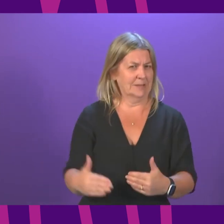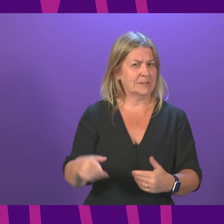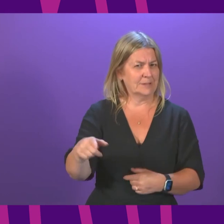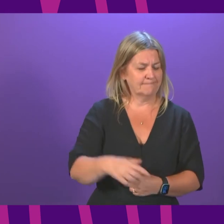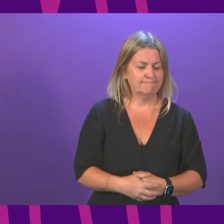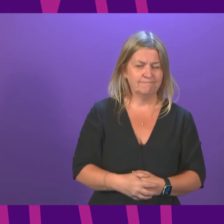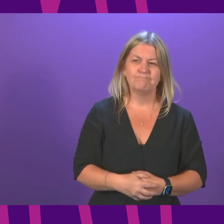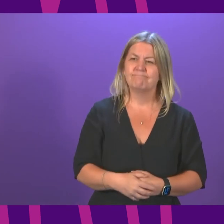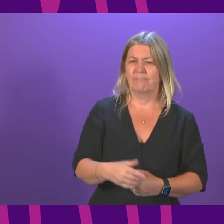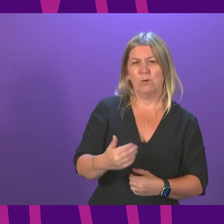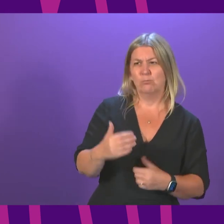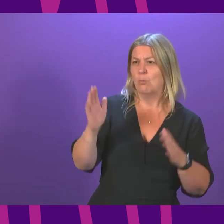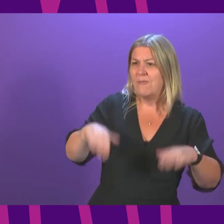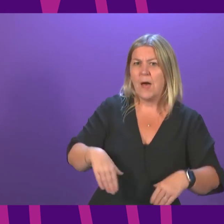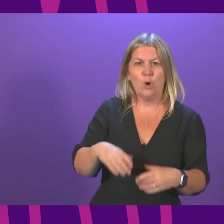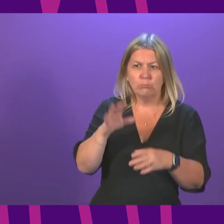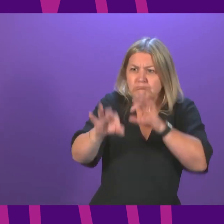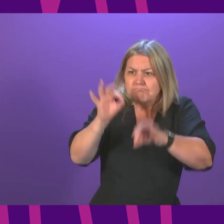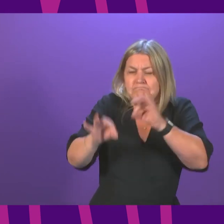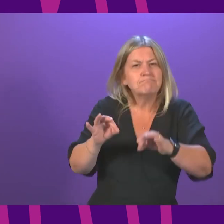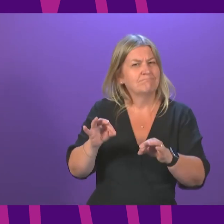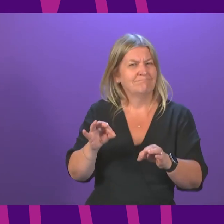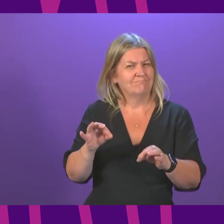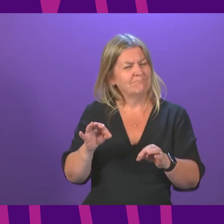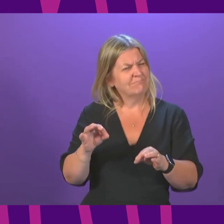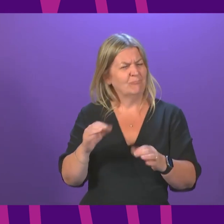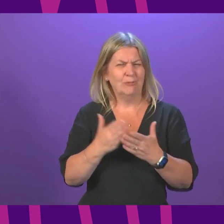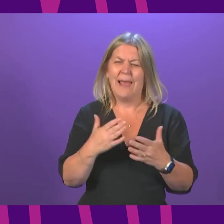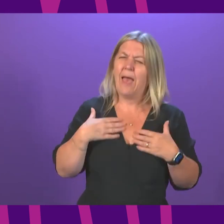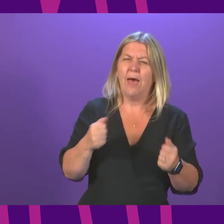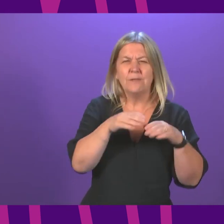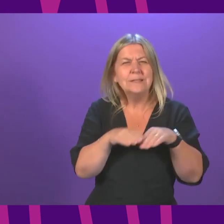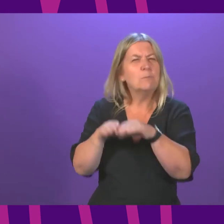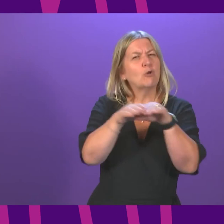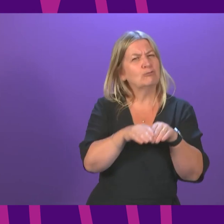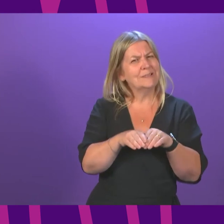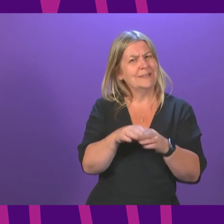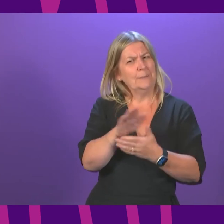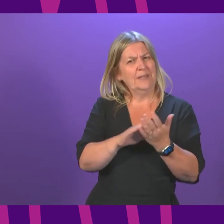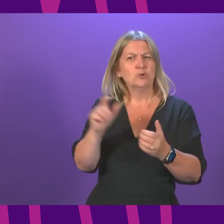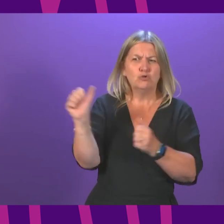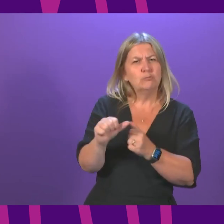Borders Buses has done a lot. It is important to know that it is not a big commercial company,